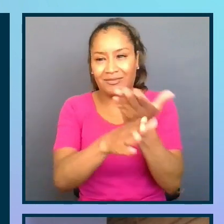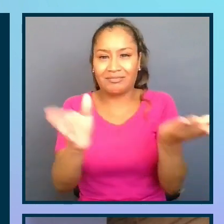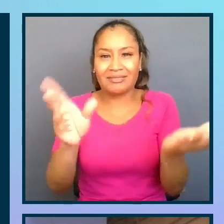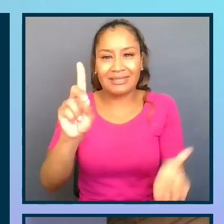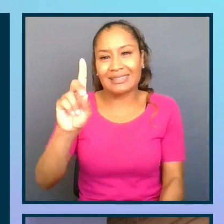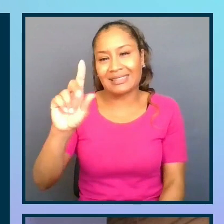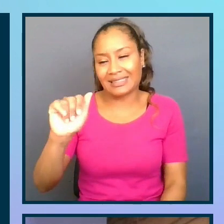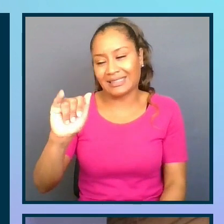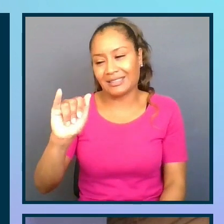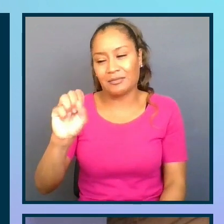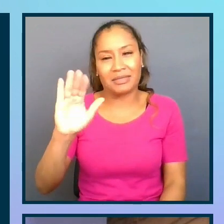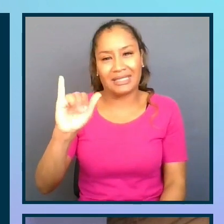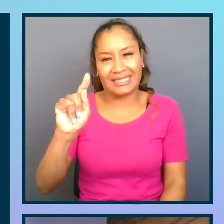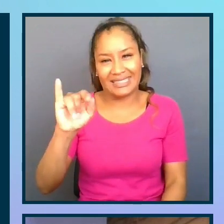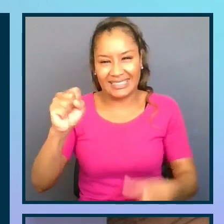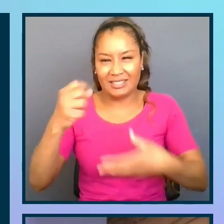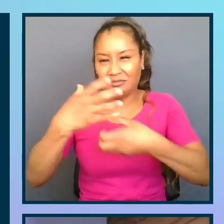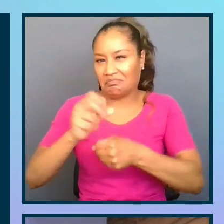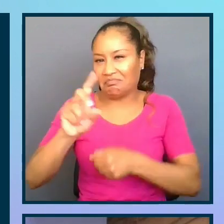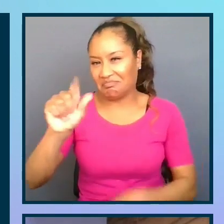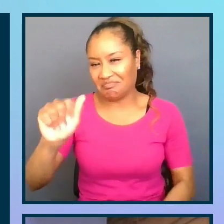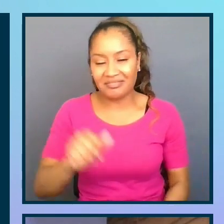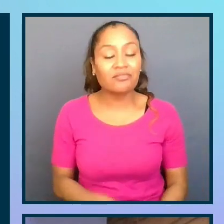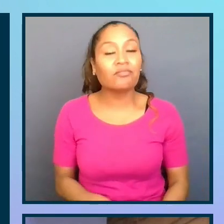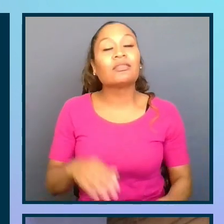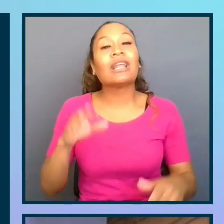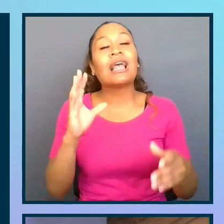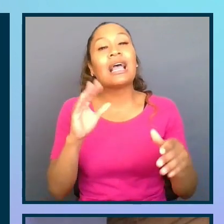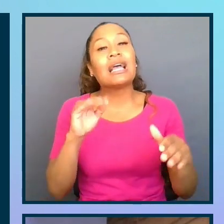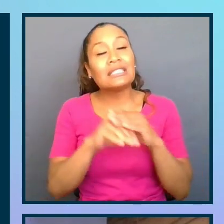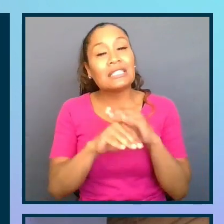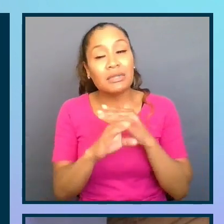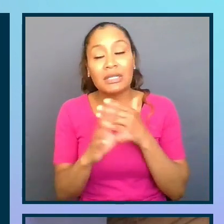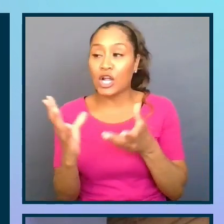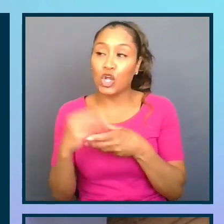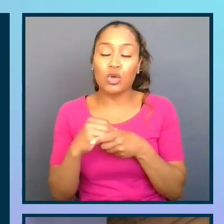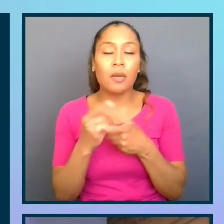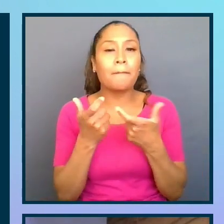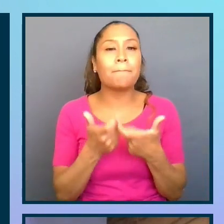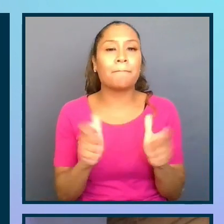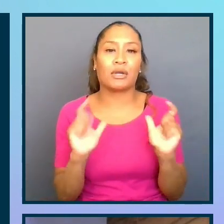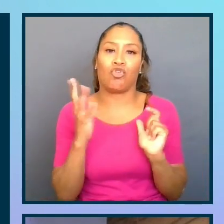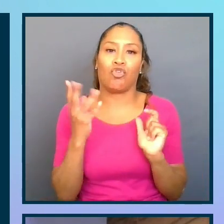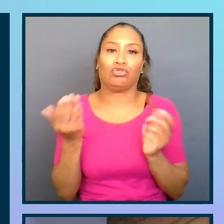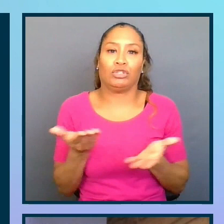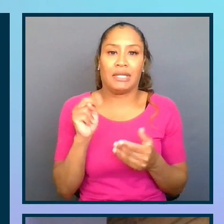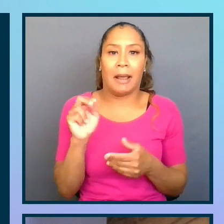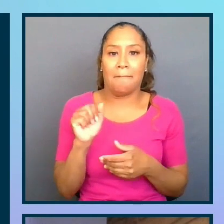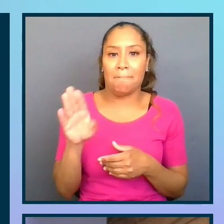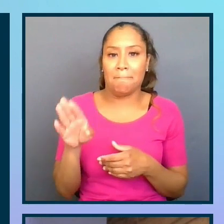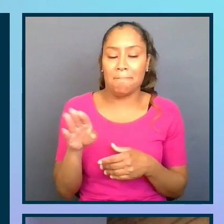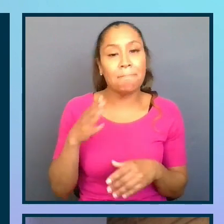Now, accessibility inclusion, it's a big part of our culture at NAB. And our vision is to continually improve accessibility